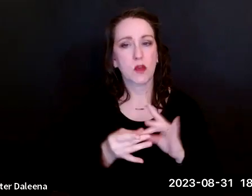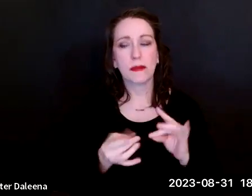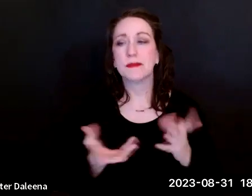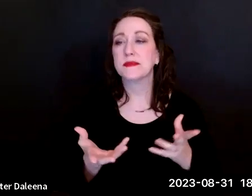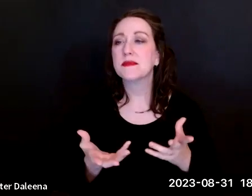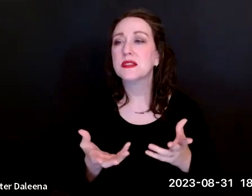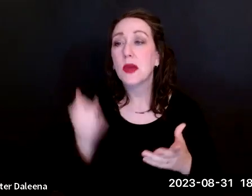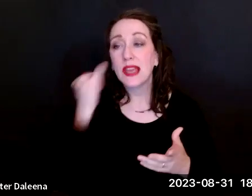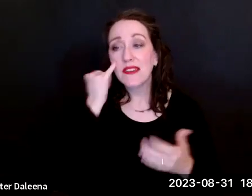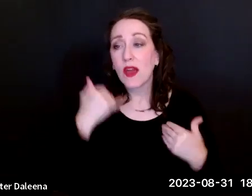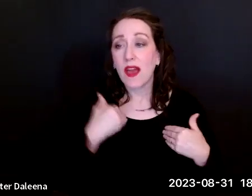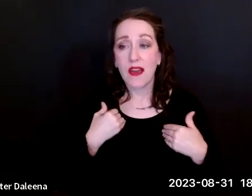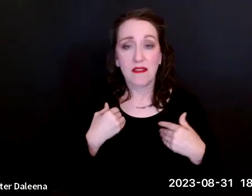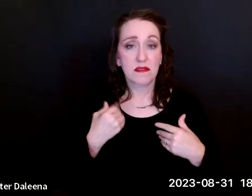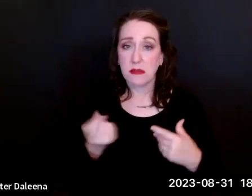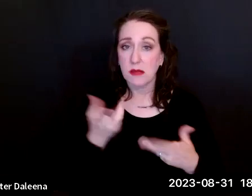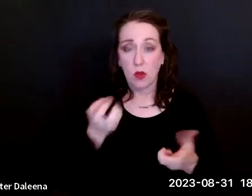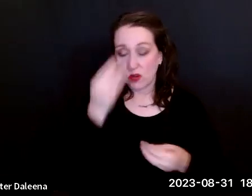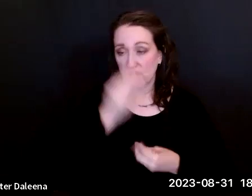um so if you have anything you'd like to share please raise your hand